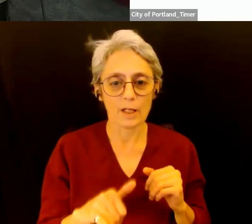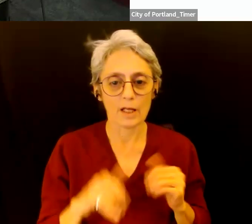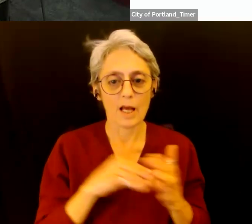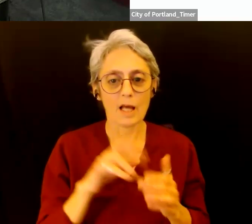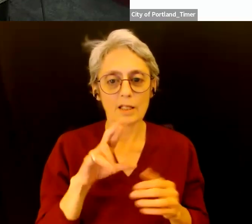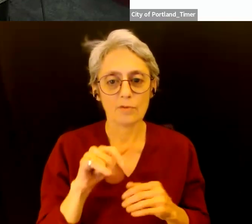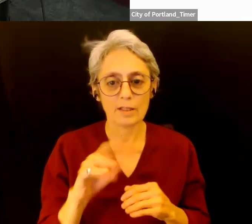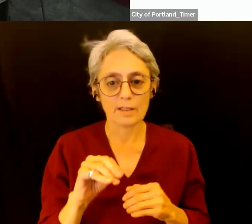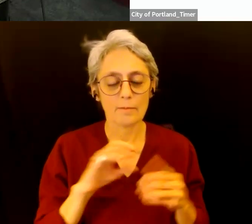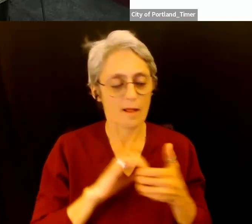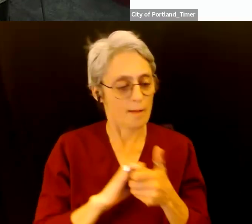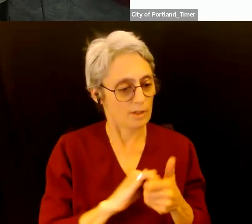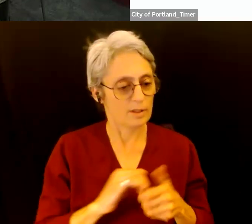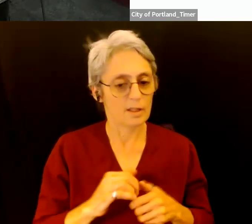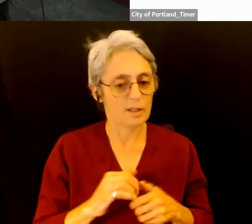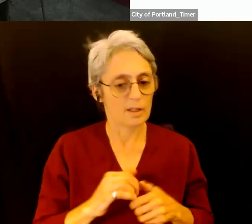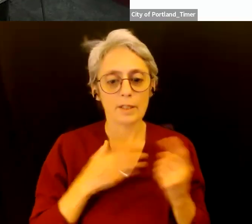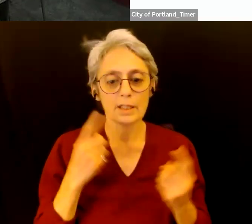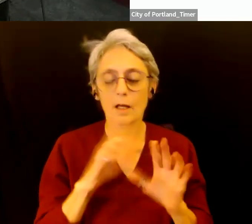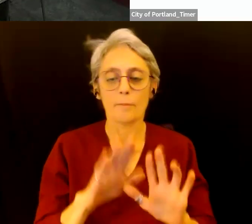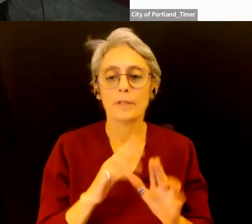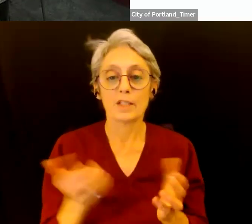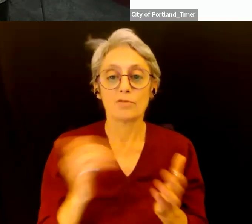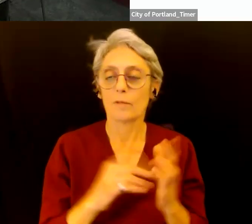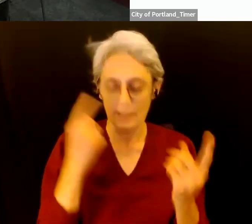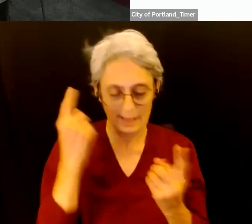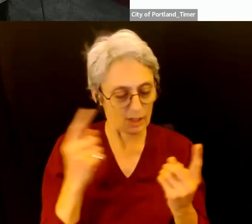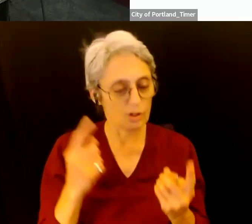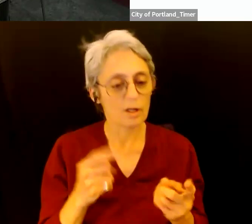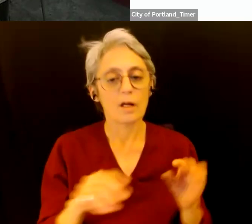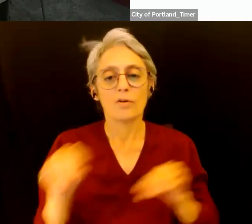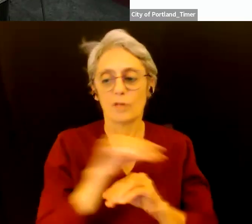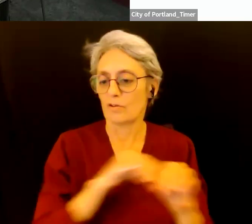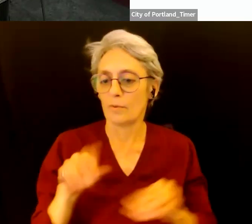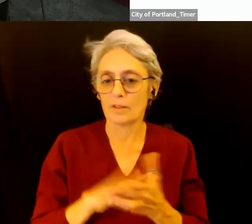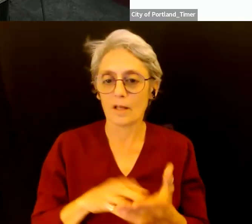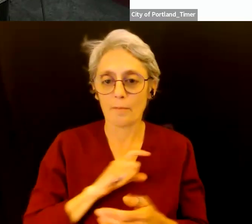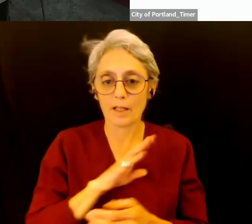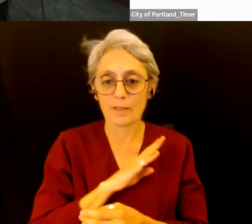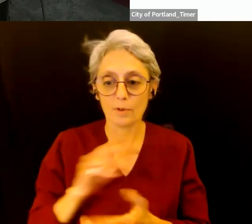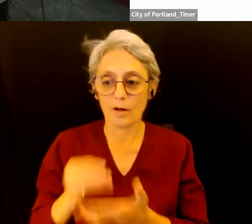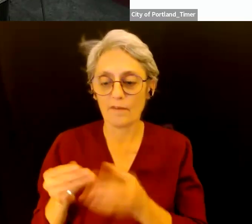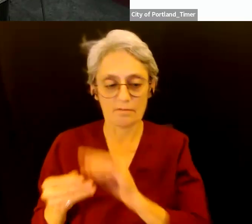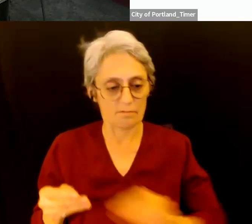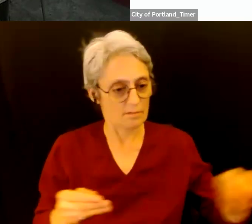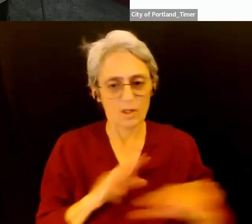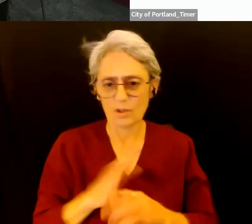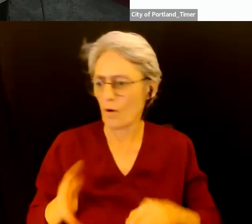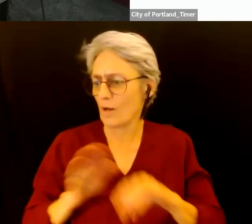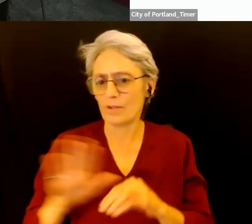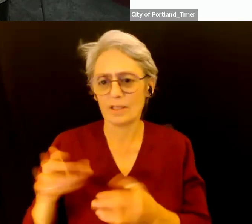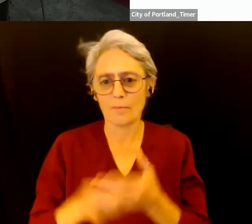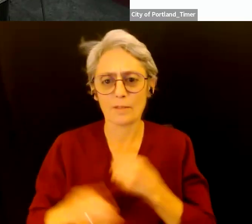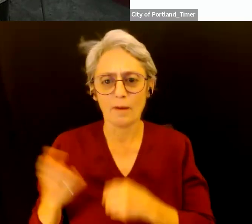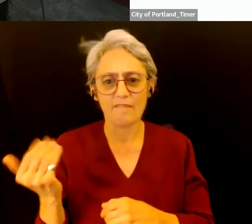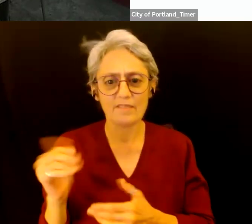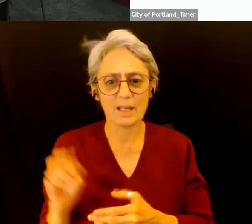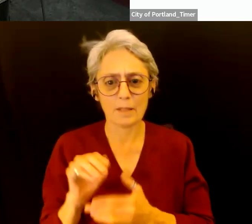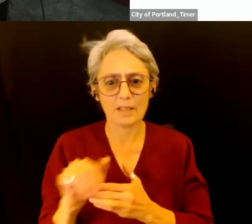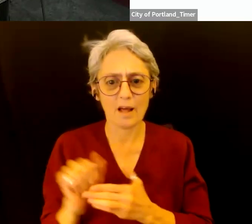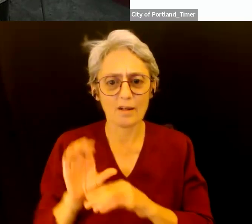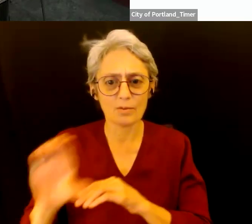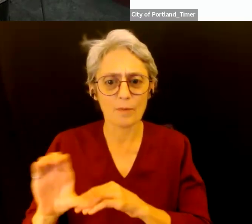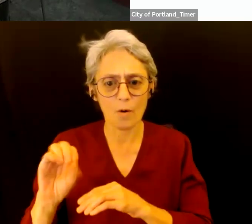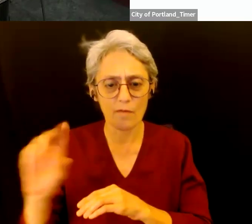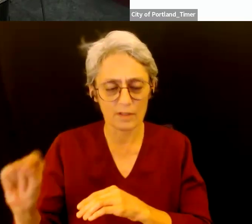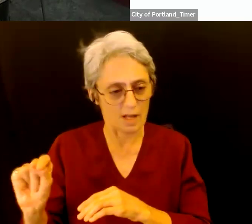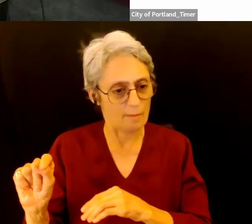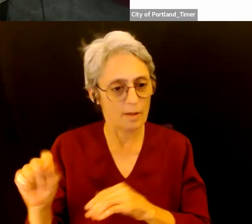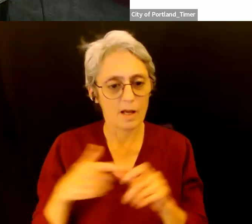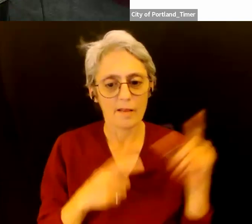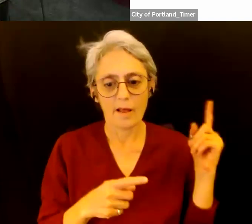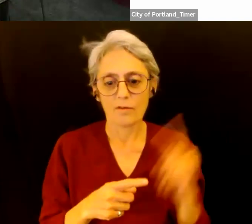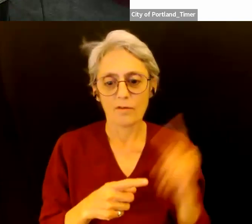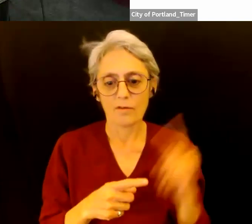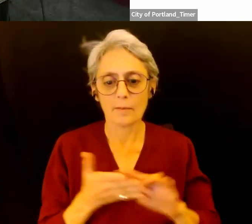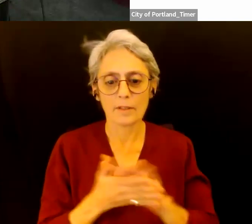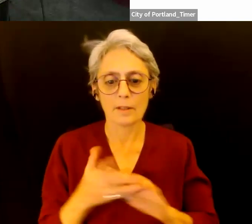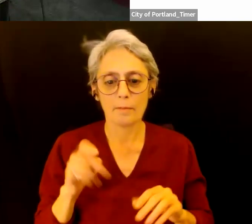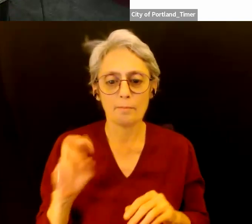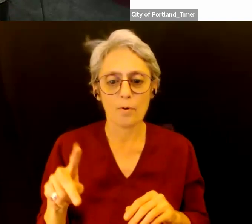Please consider redistributing some of the police bureau funds, or at least don't increase their budget by $15 million to cover overtime so that the reductions to both Portland Parks and PIPAA are not so devastating.